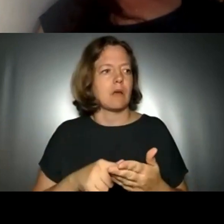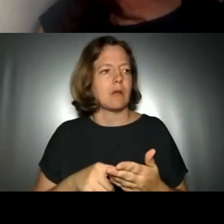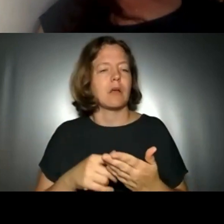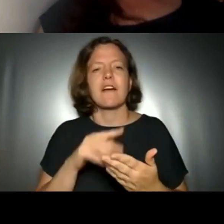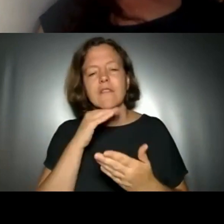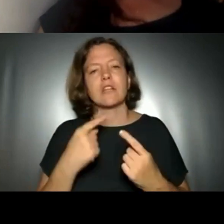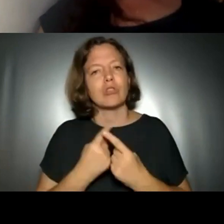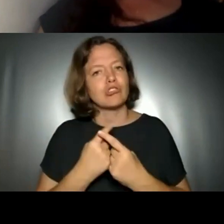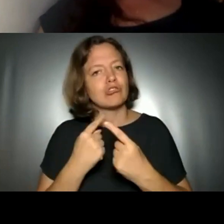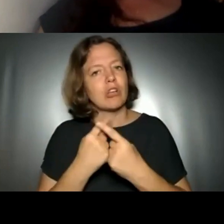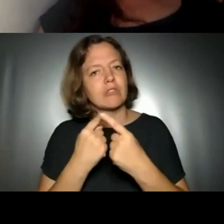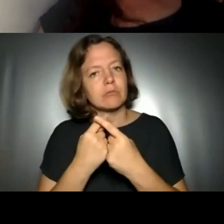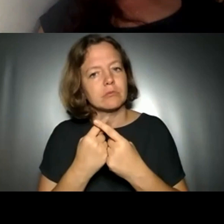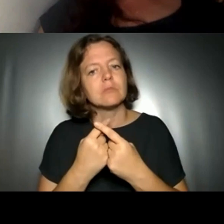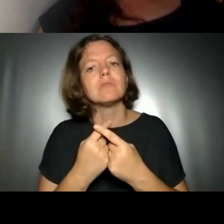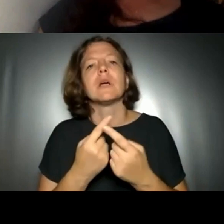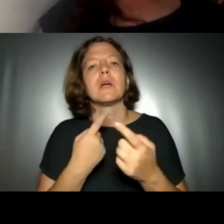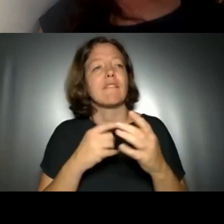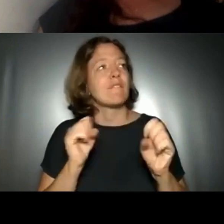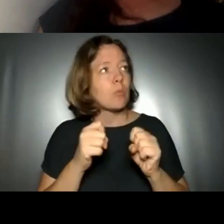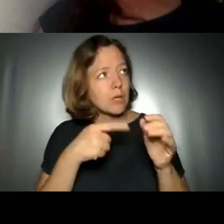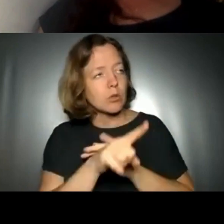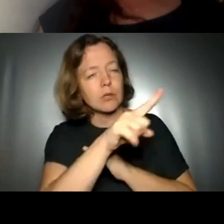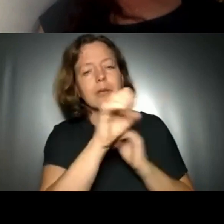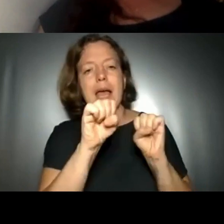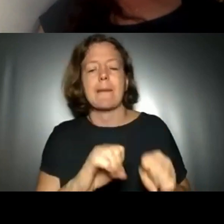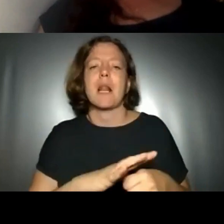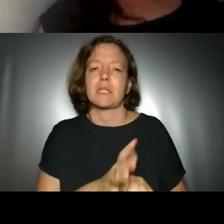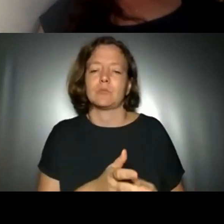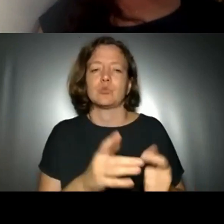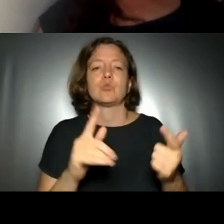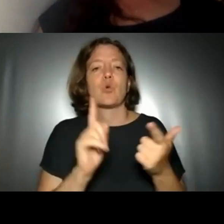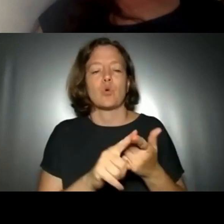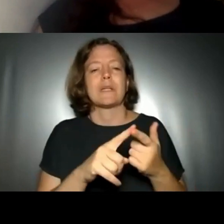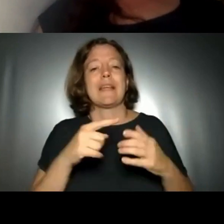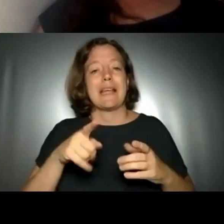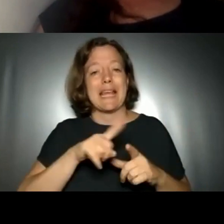that I have had as caused by ableism, both external and internalized.